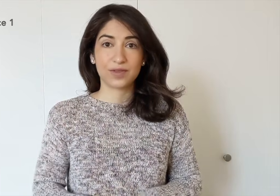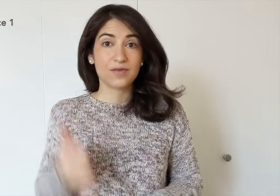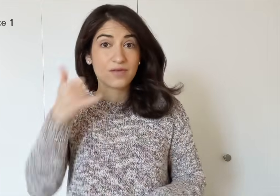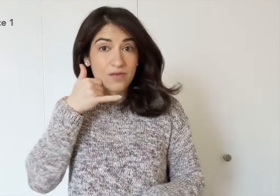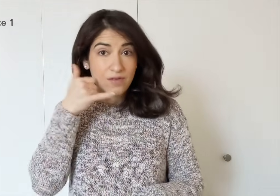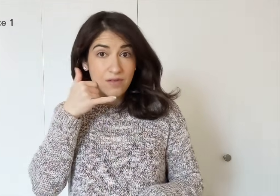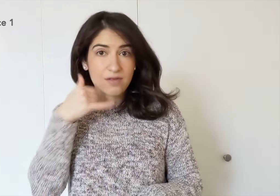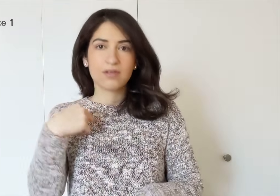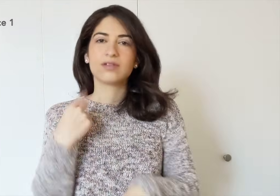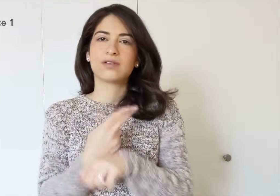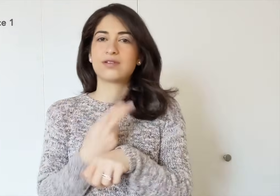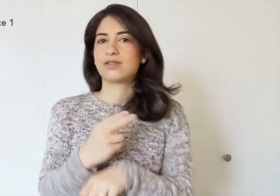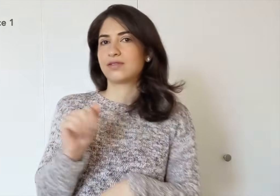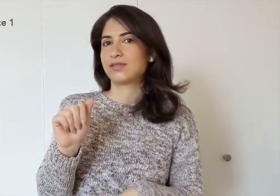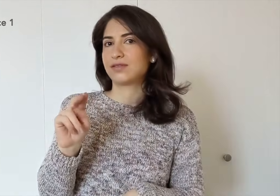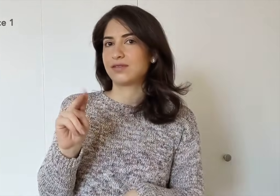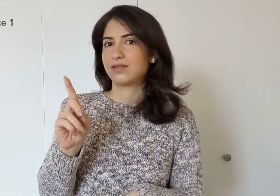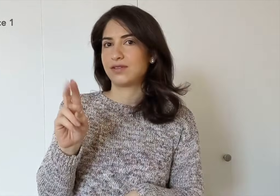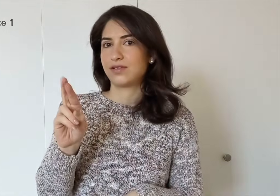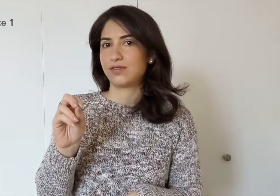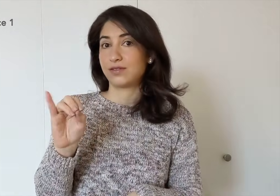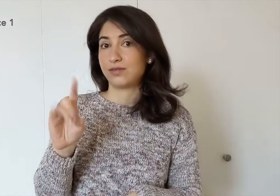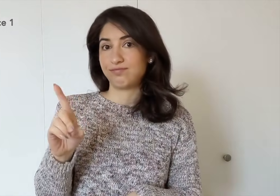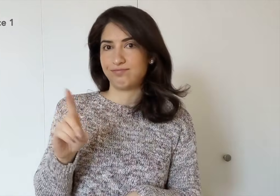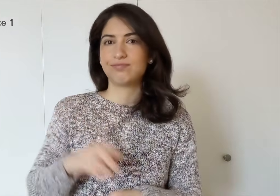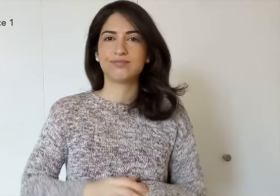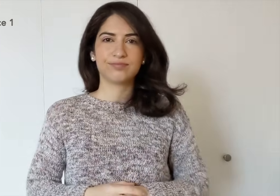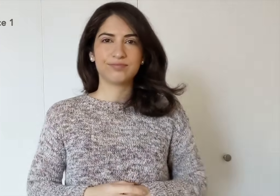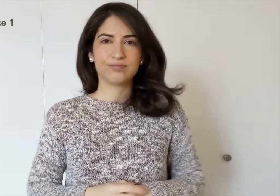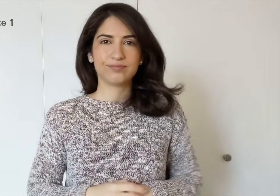For a phone, I use Android.